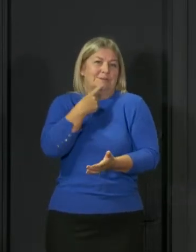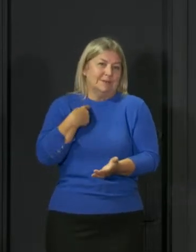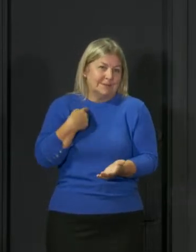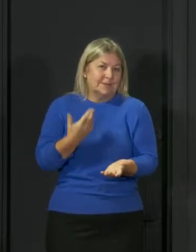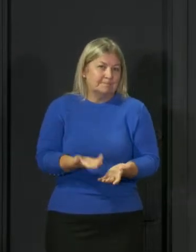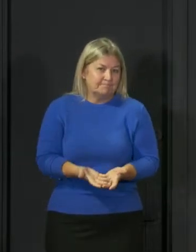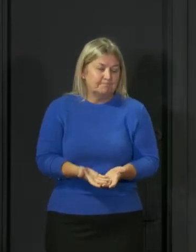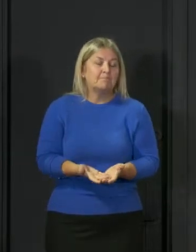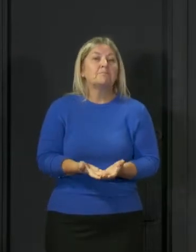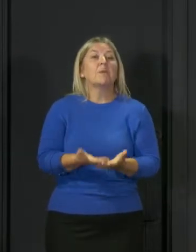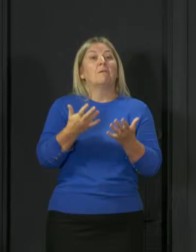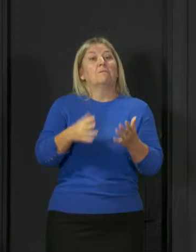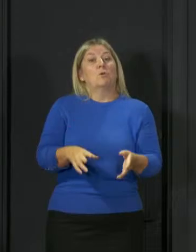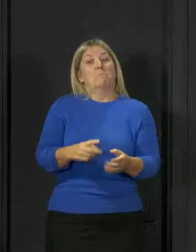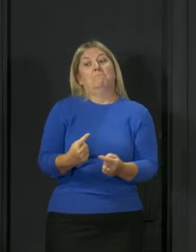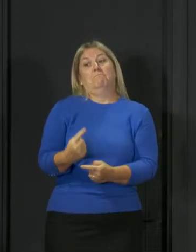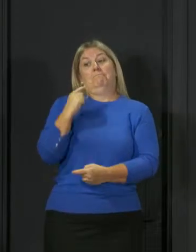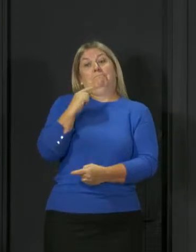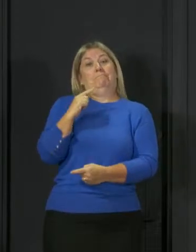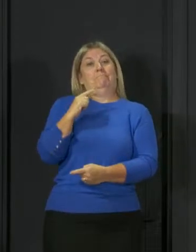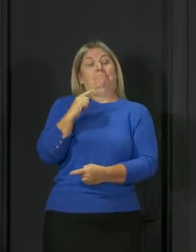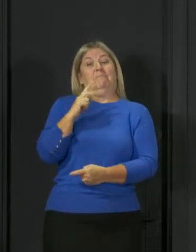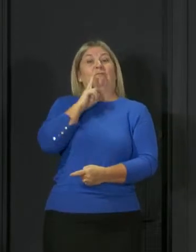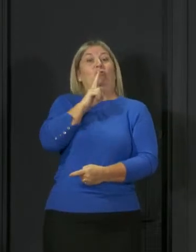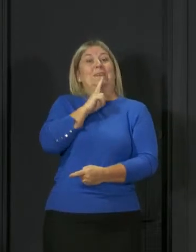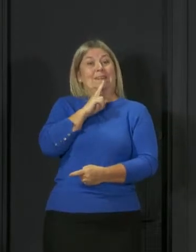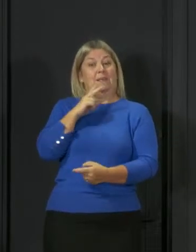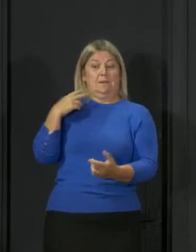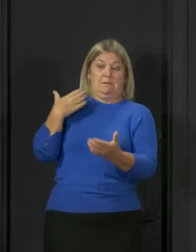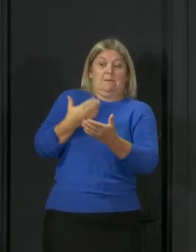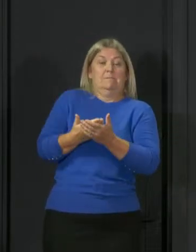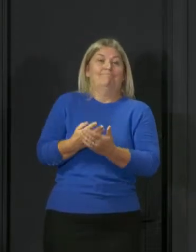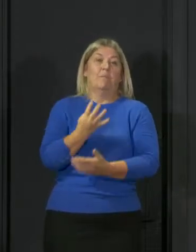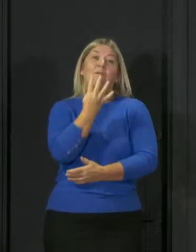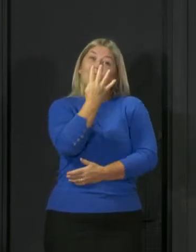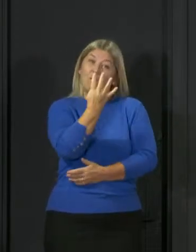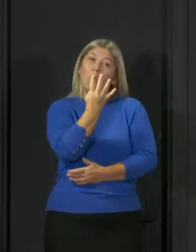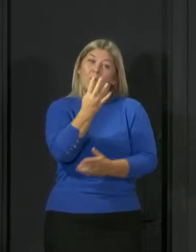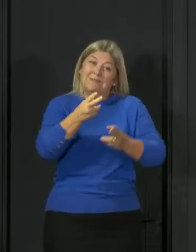Since the last briefing we had on Friday though, four additional deaths have been registered.